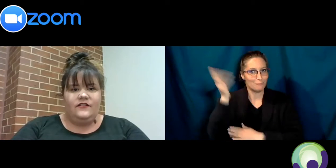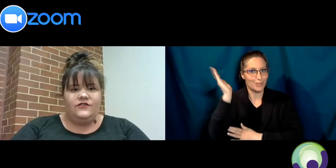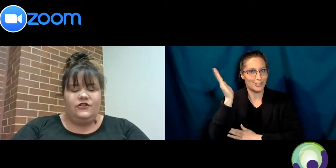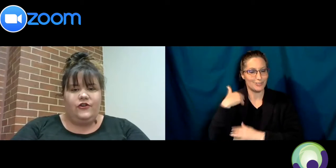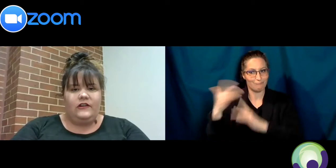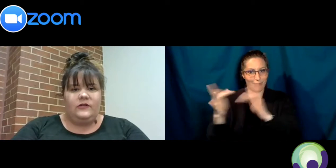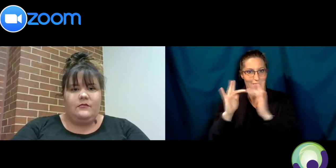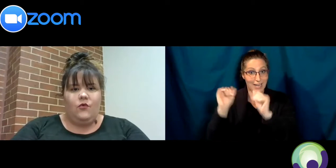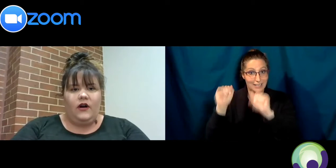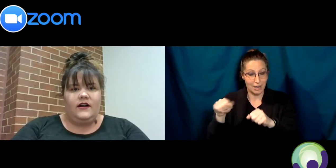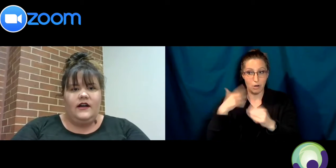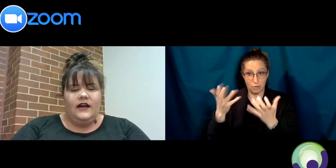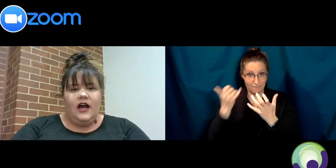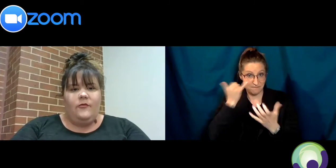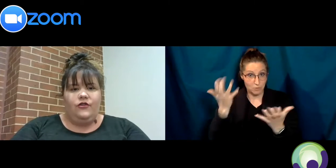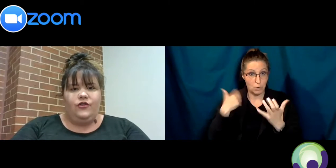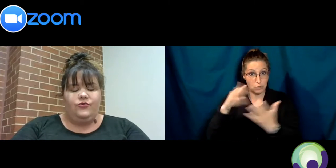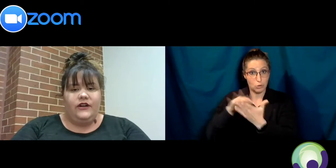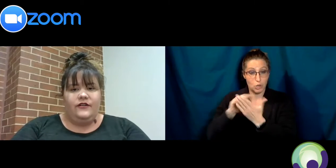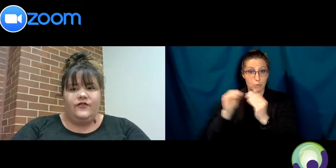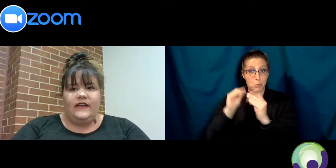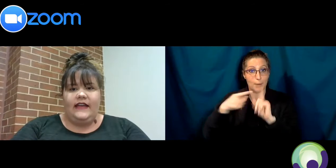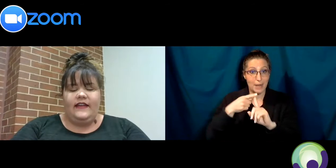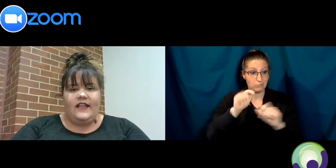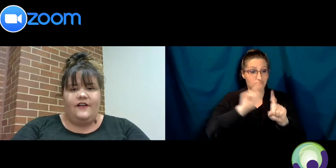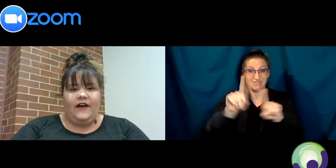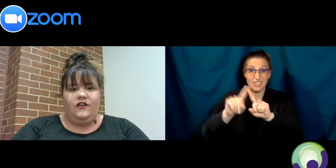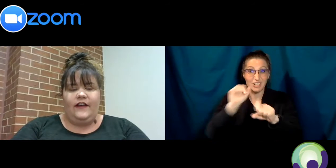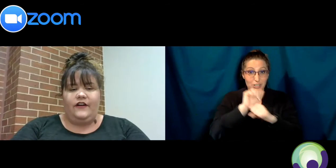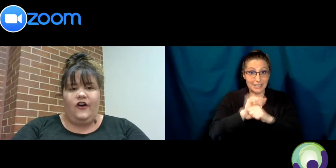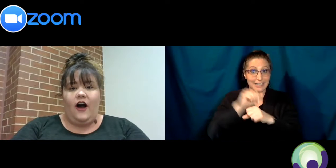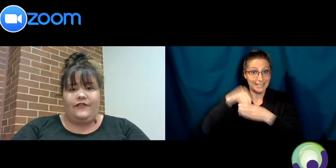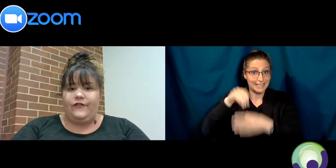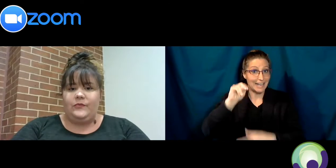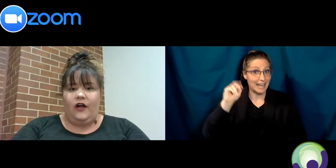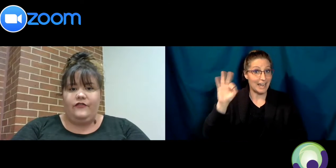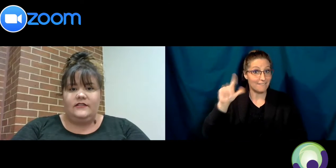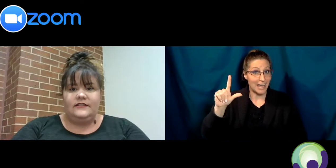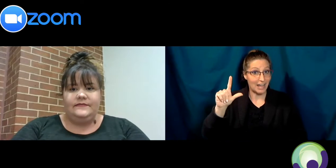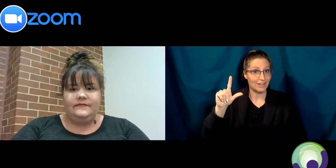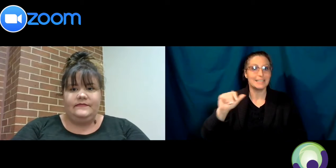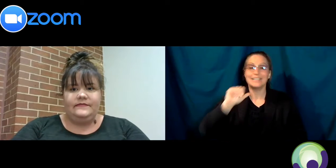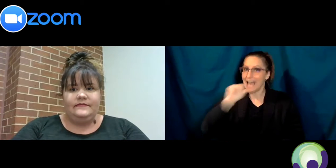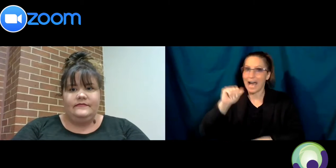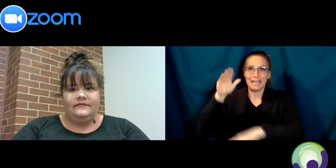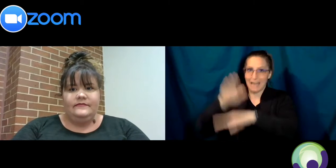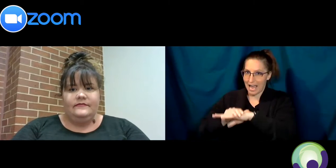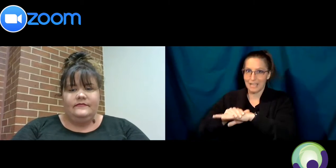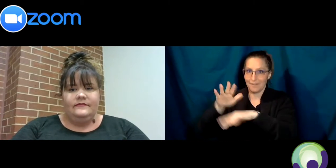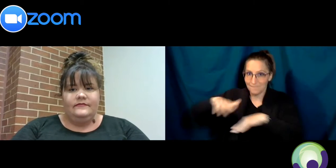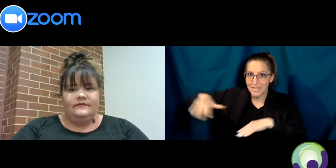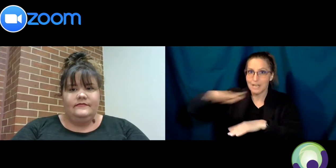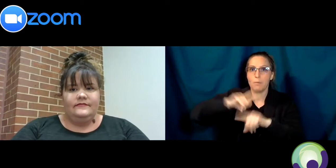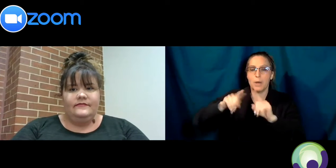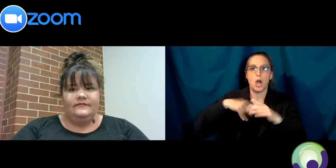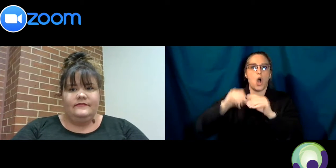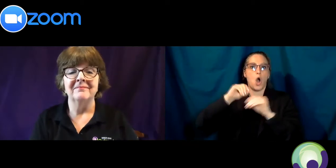to learn a little bit more about careers in the NFL that are off the football field